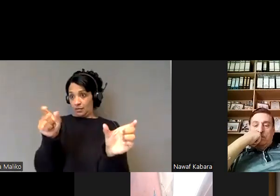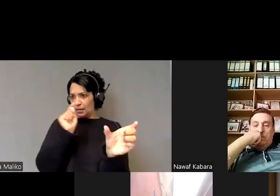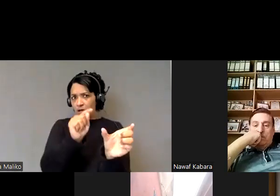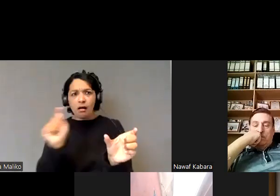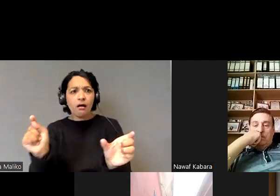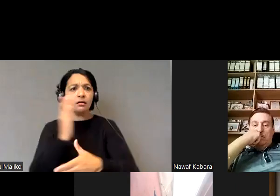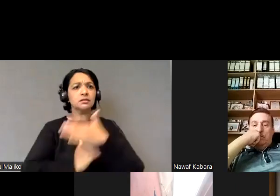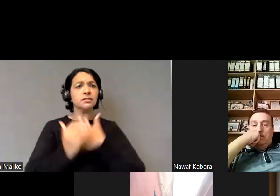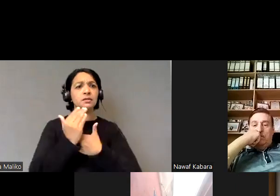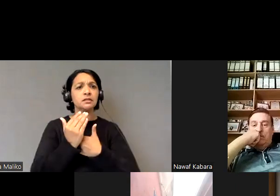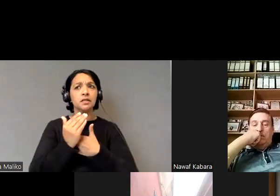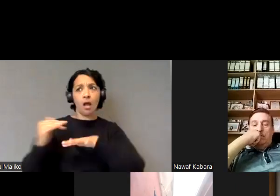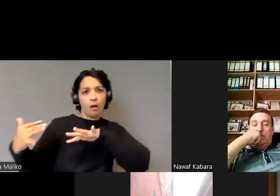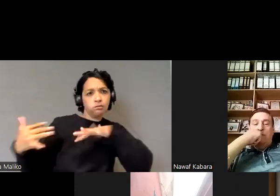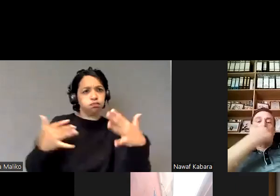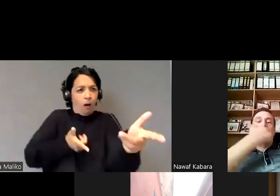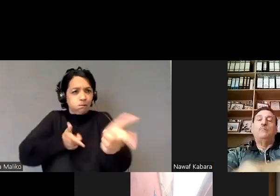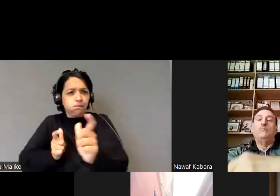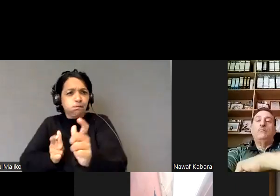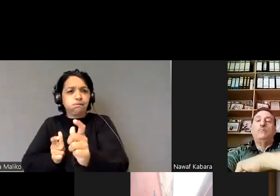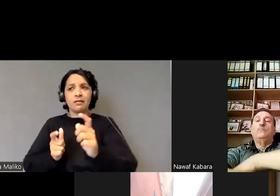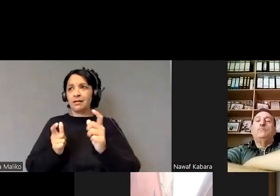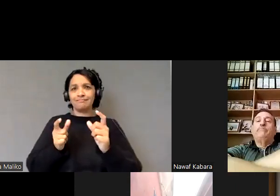during armedconflict.